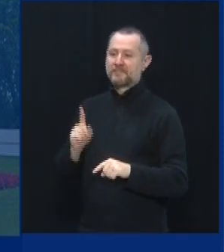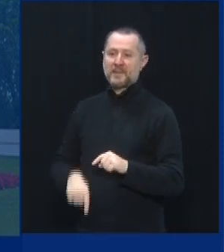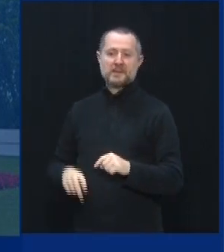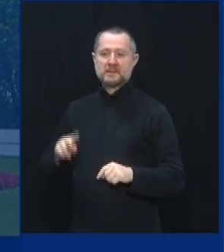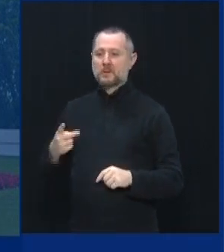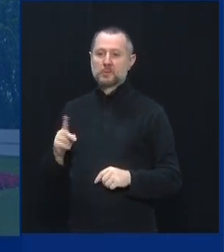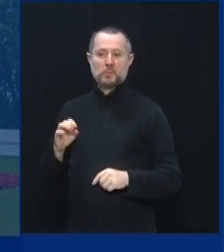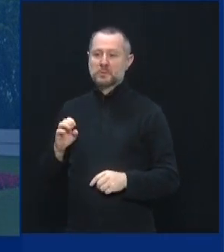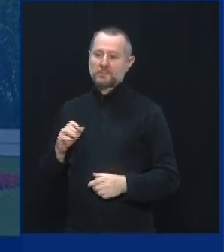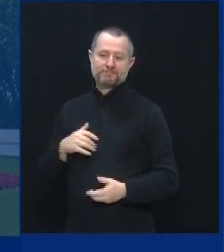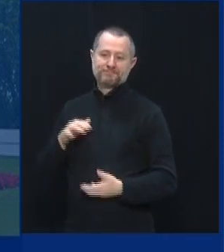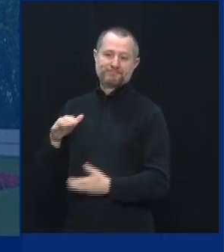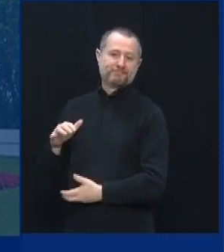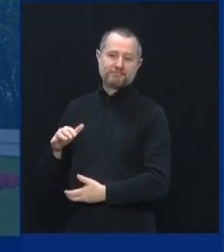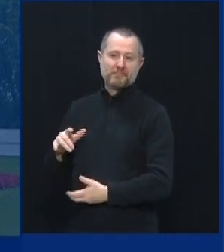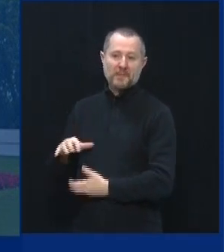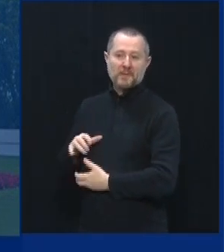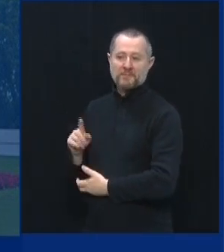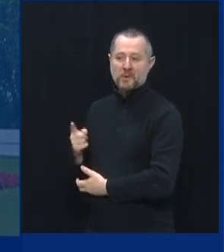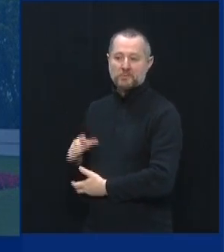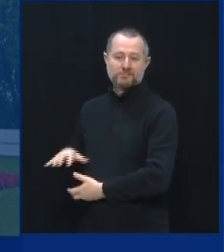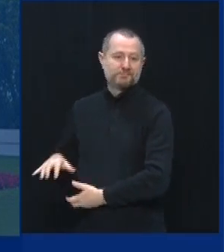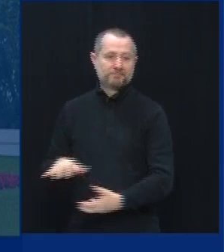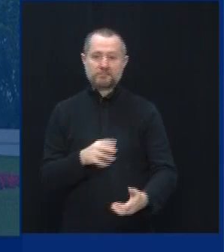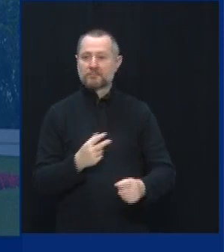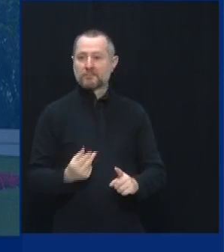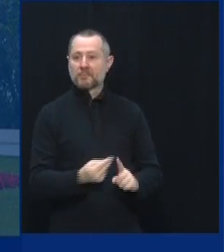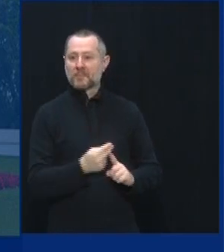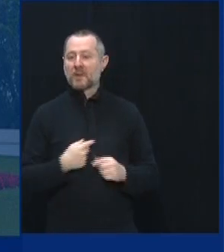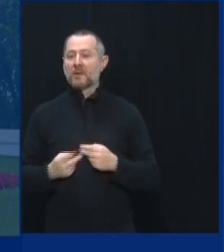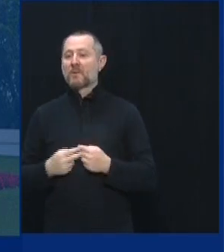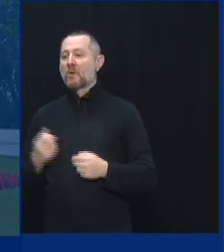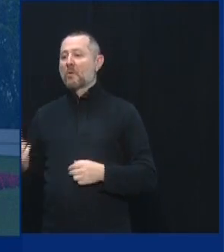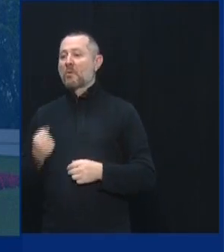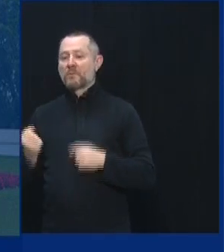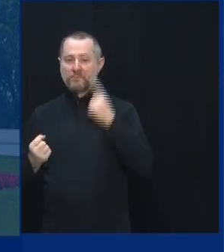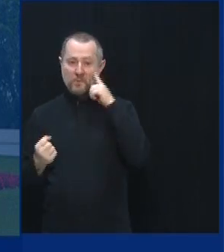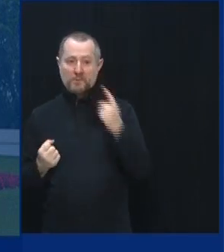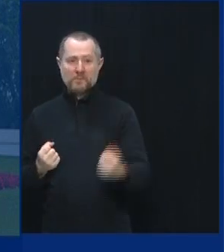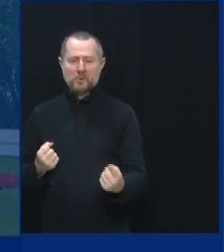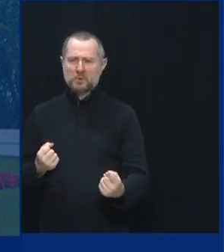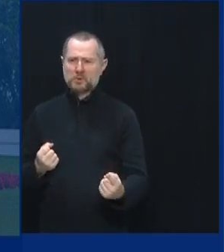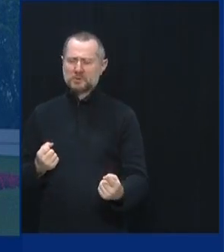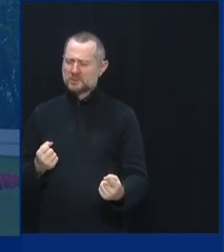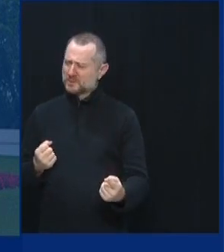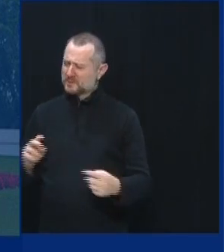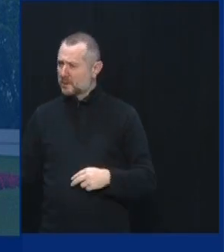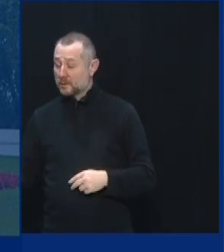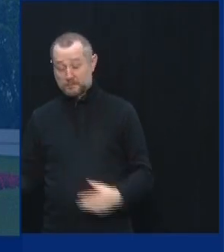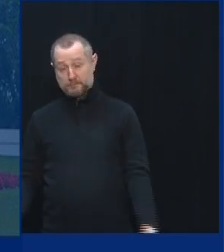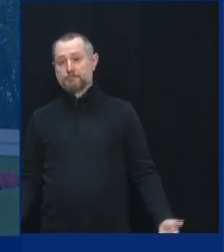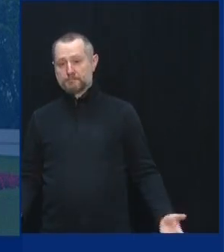SO AT THIS POINT IN TIME, THE FEDERAL GOVERNMENT DOES NOT ALLOW USING SECOND DOSES FOR